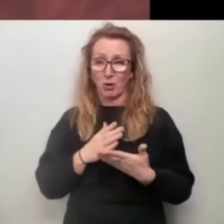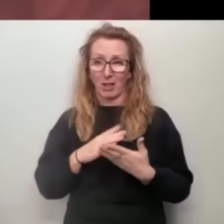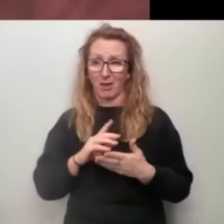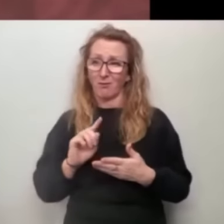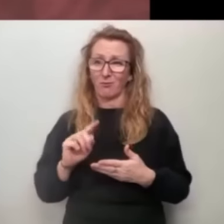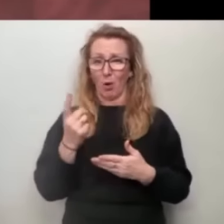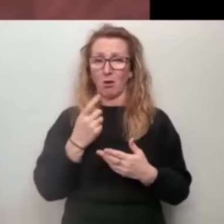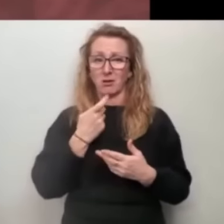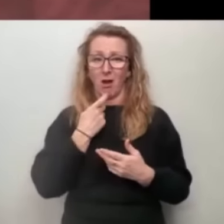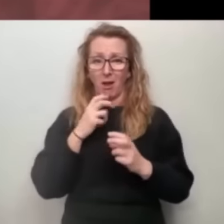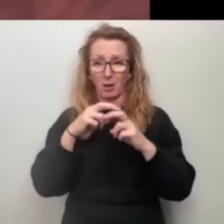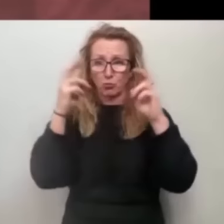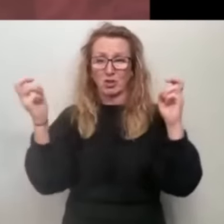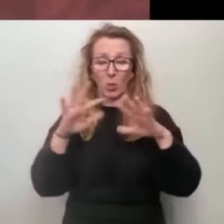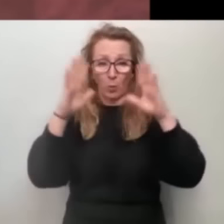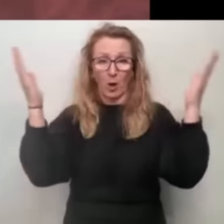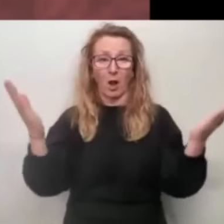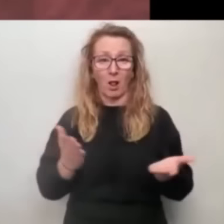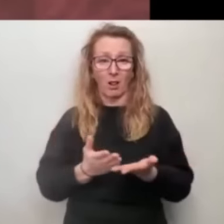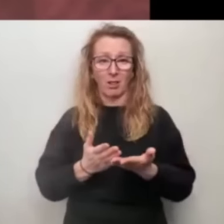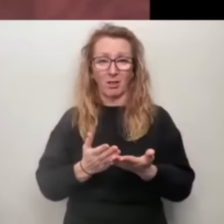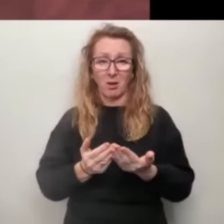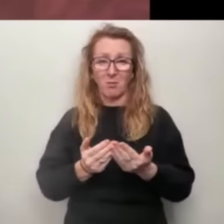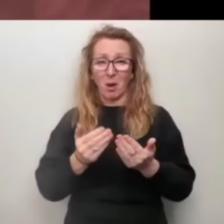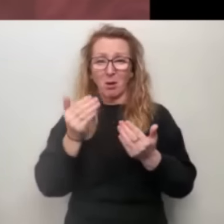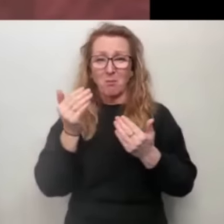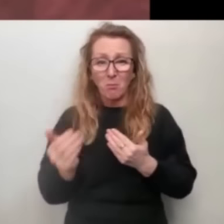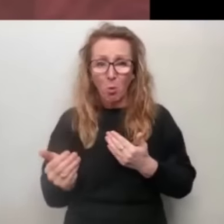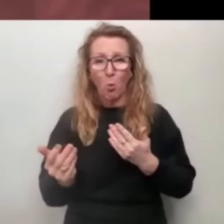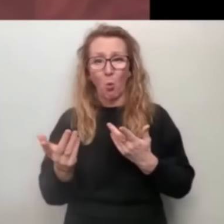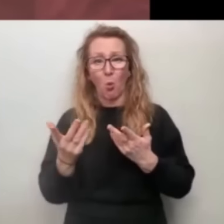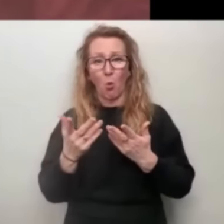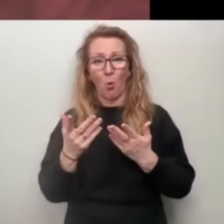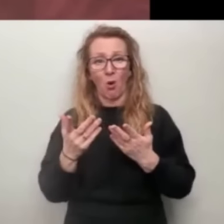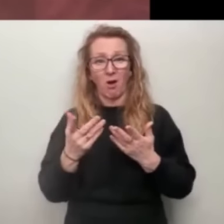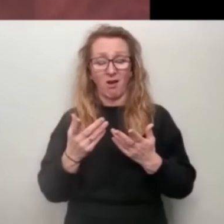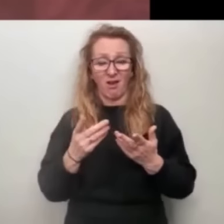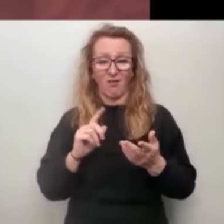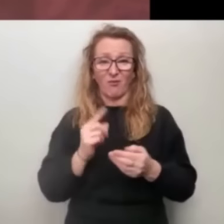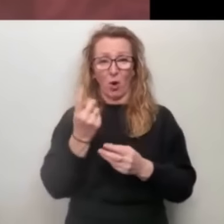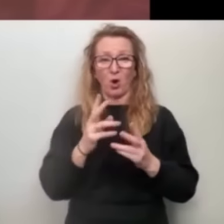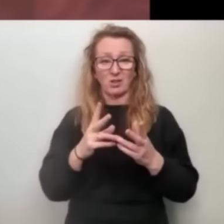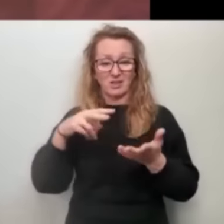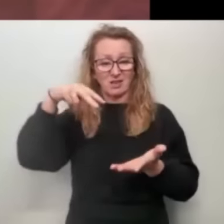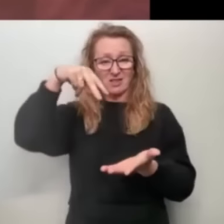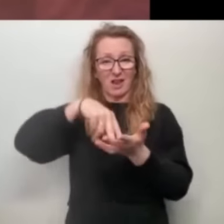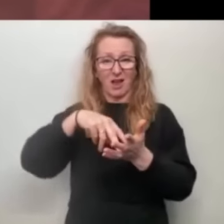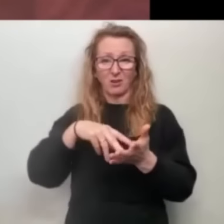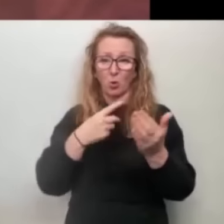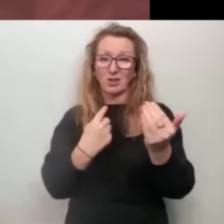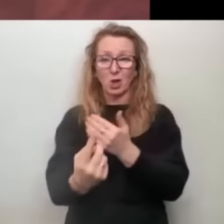but more than that, it was the first free standing structure ever to be made from metal.